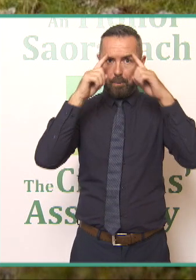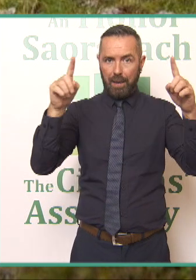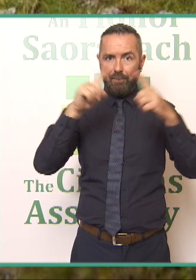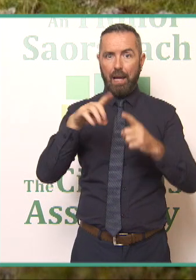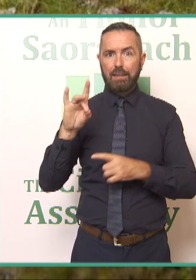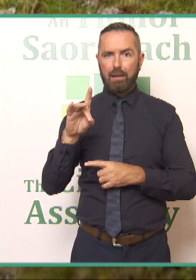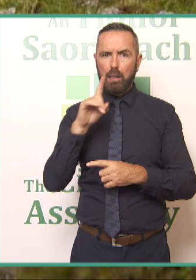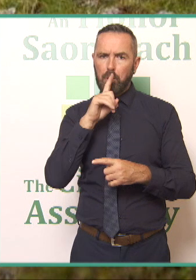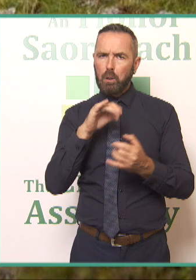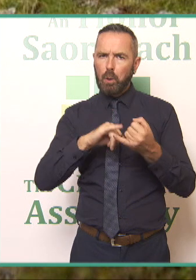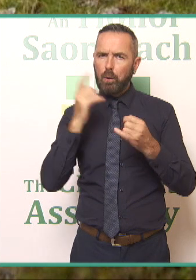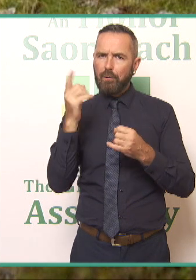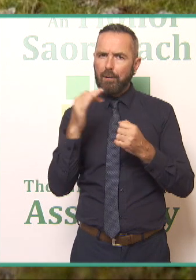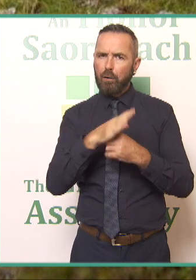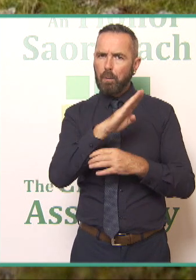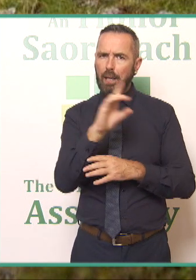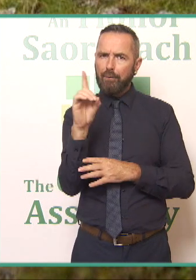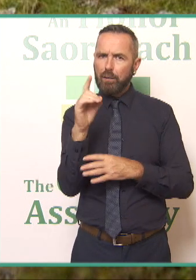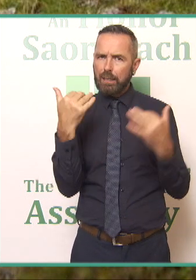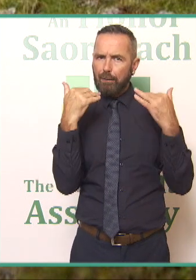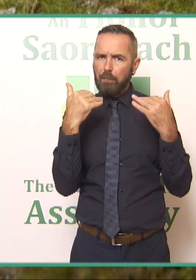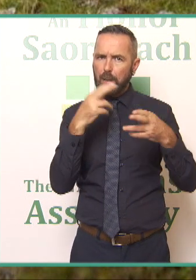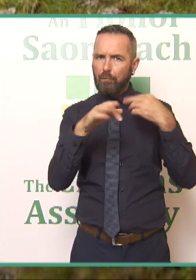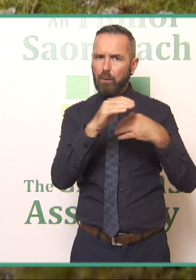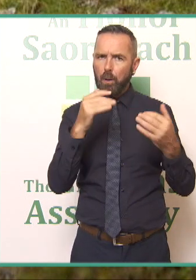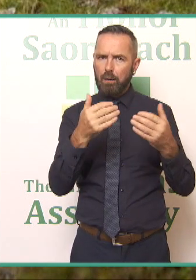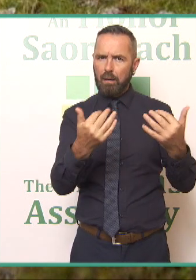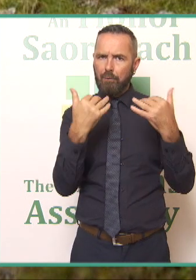for biodiversity where do I get that information in a way that's relevant to my farm because